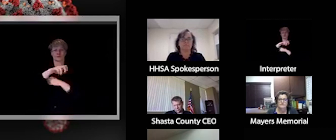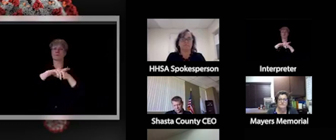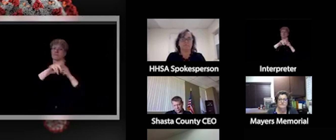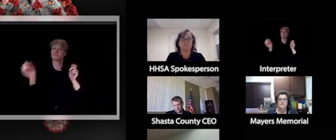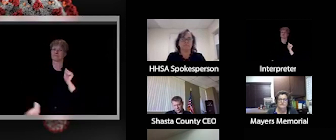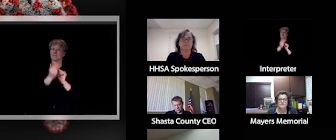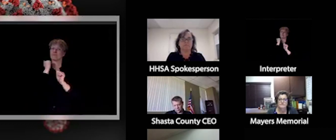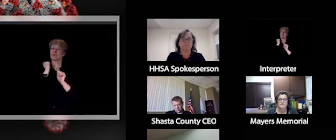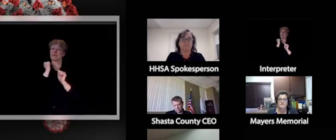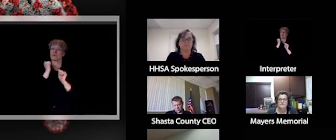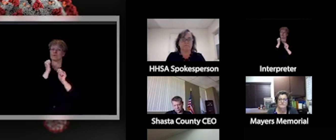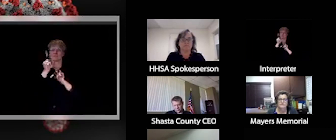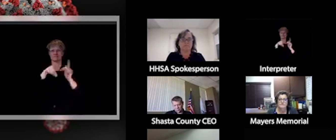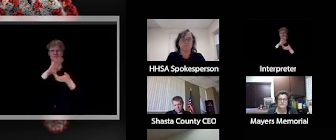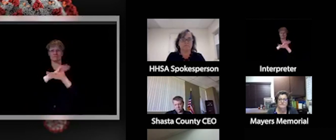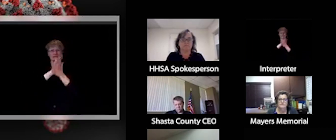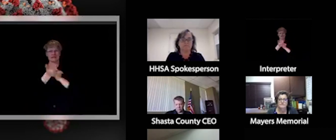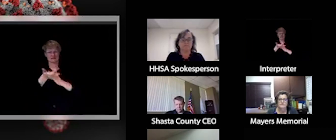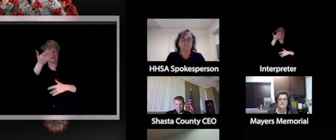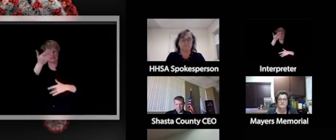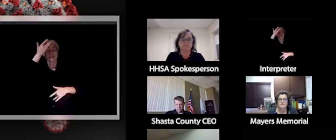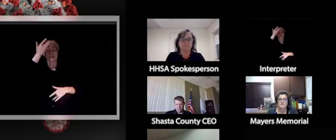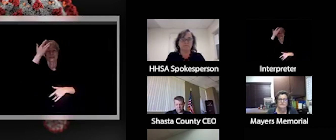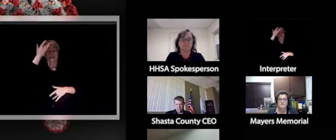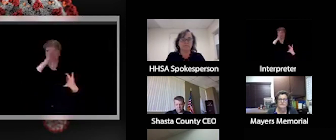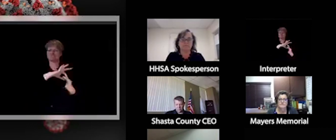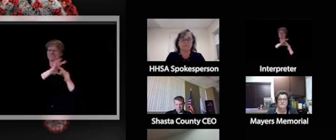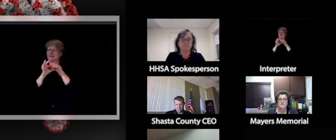we can never determine the cause, many are associated with these other activities. So,